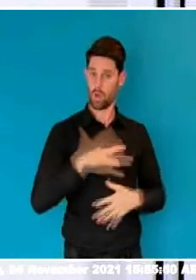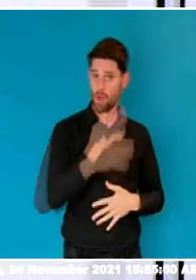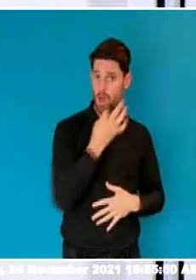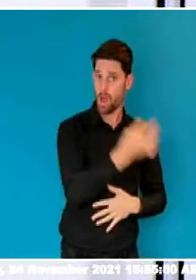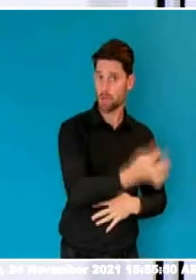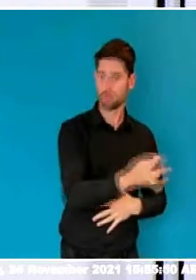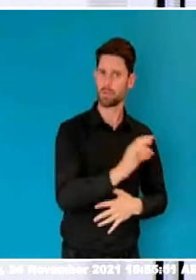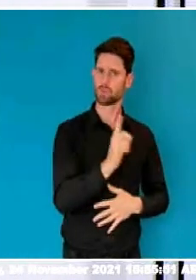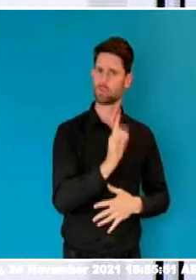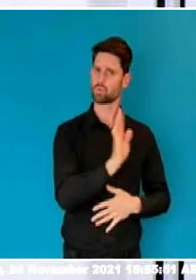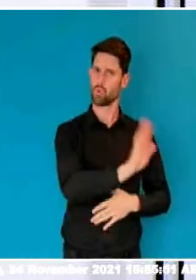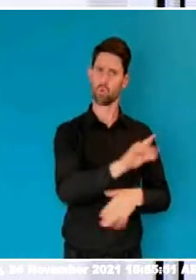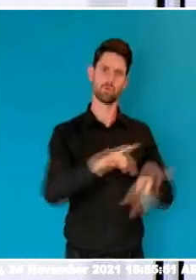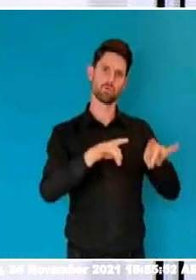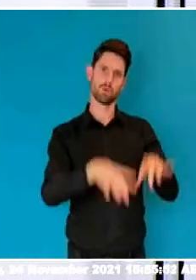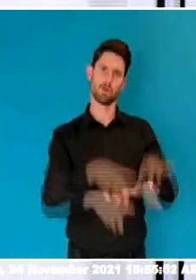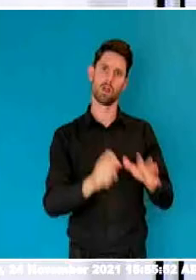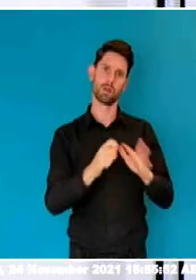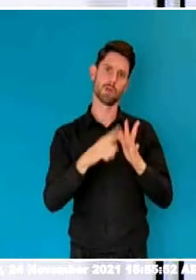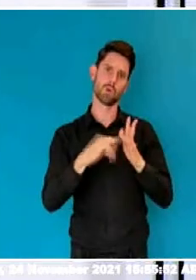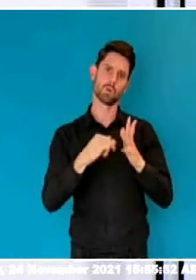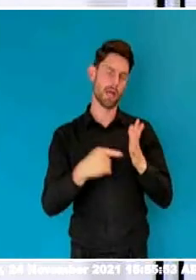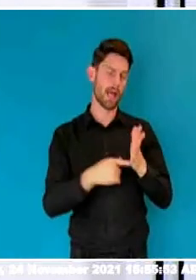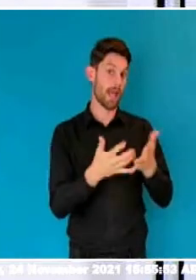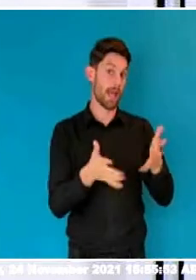Australia Post do to identify and measure risk?